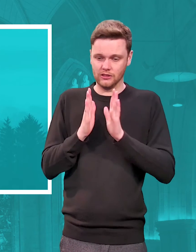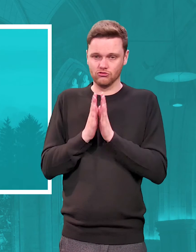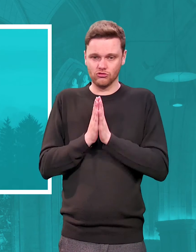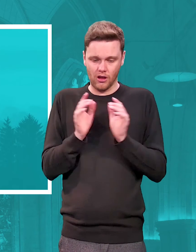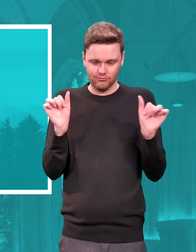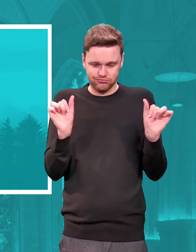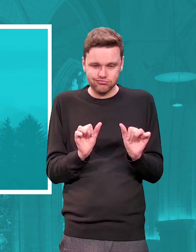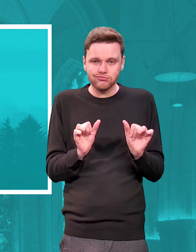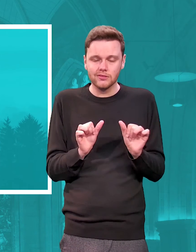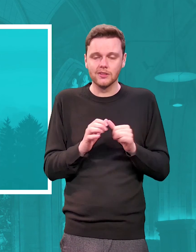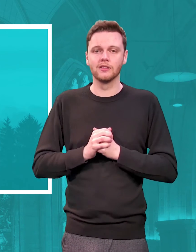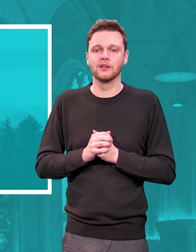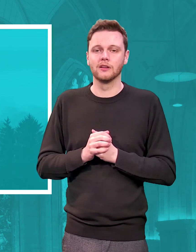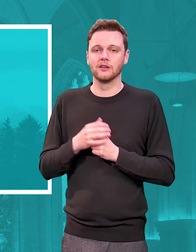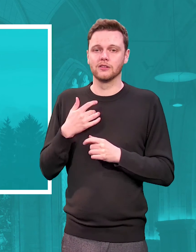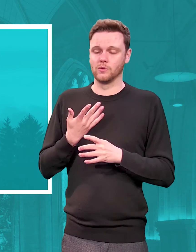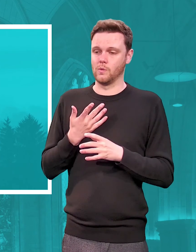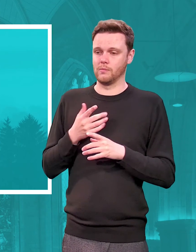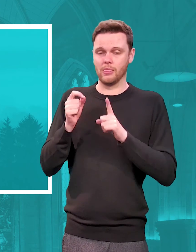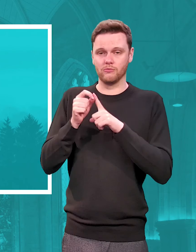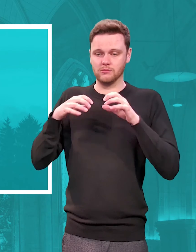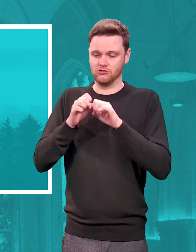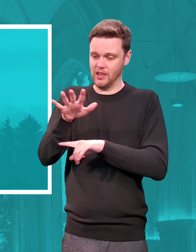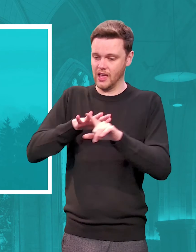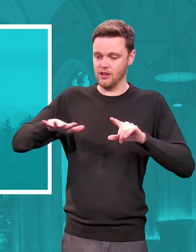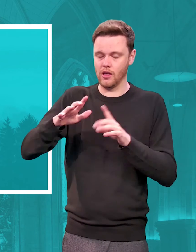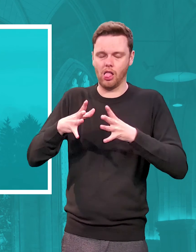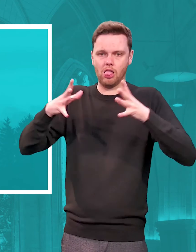the area of the presbytery is large making communication difficult,